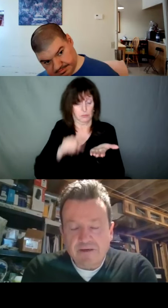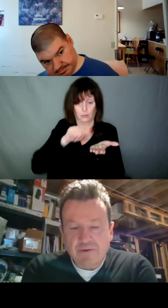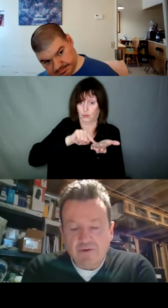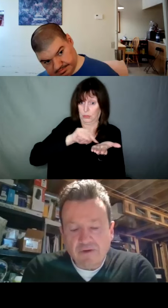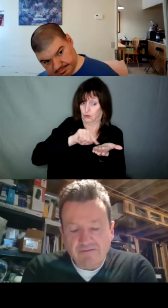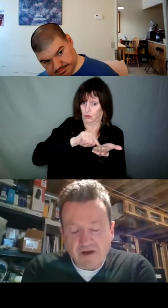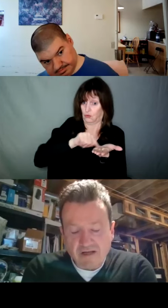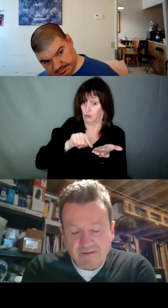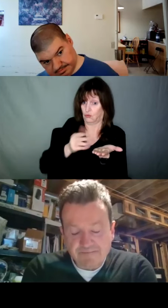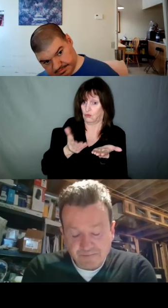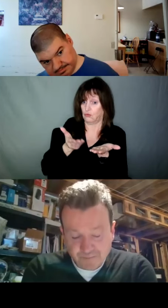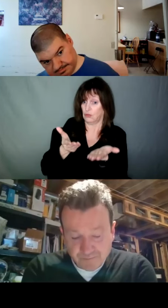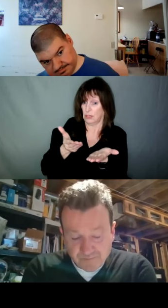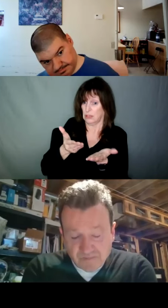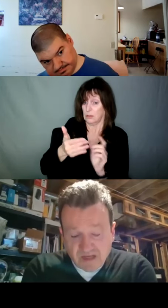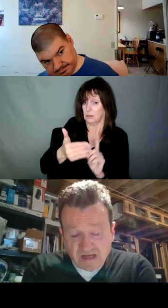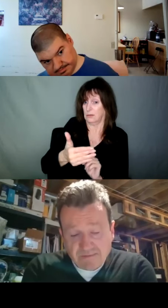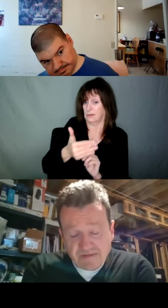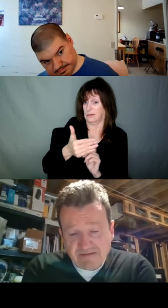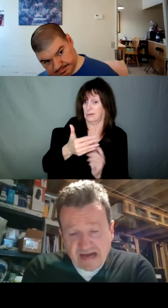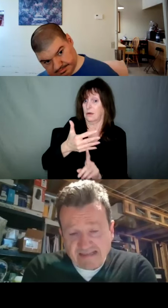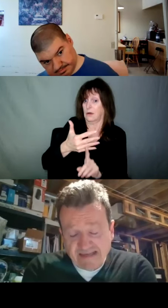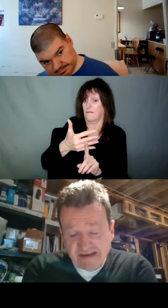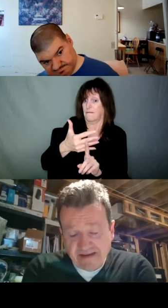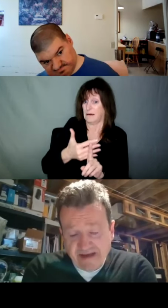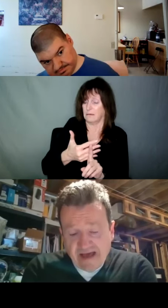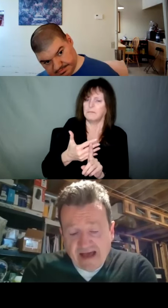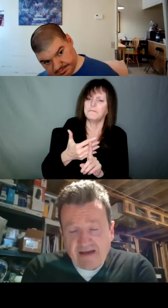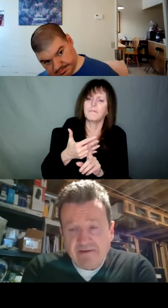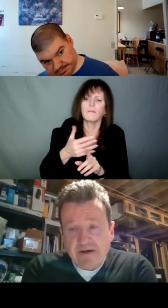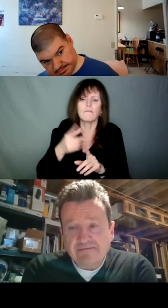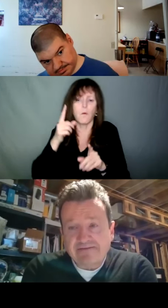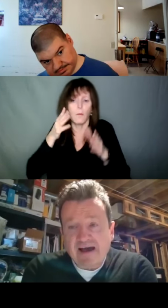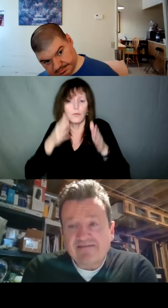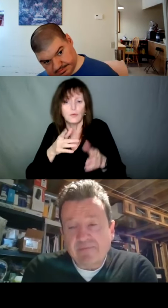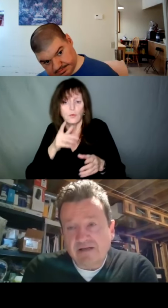Basically what we have gotten research is our five month mark for my research